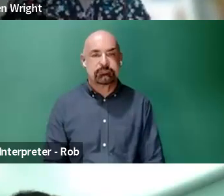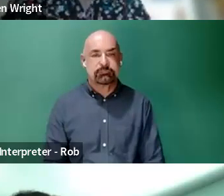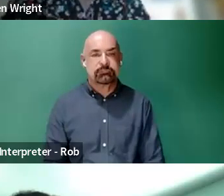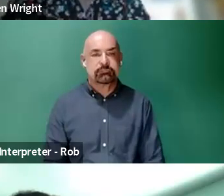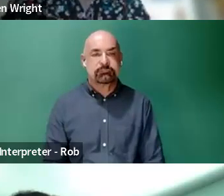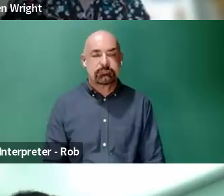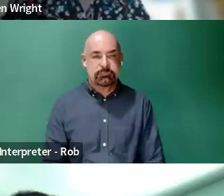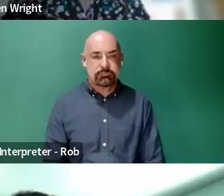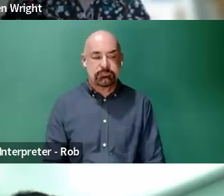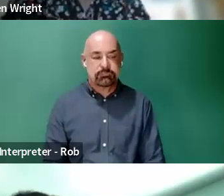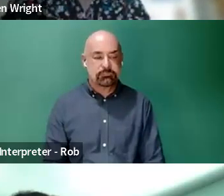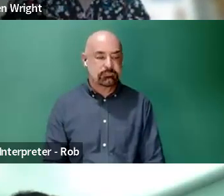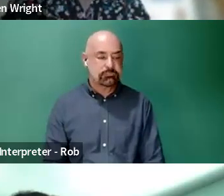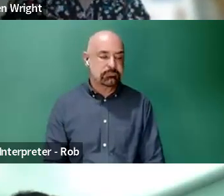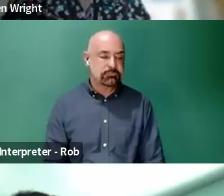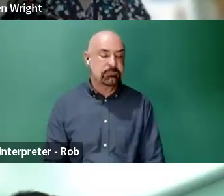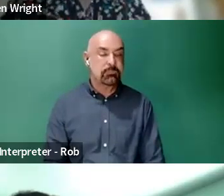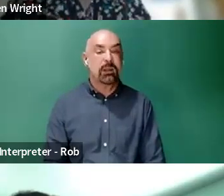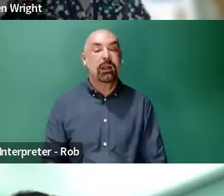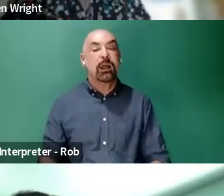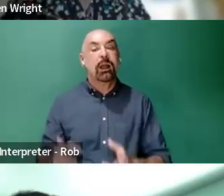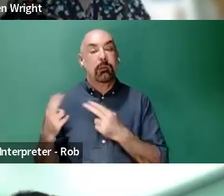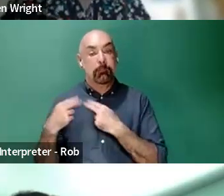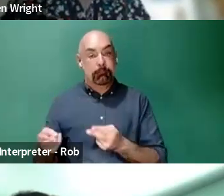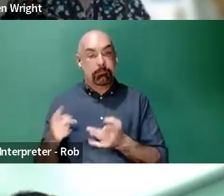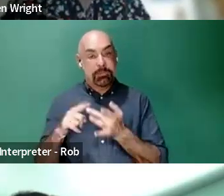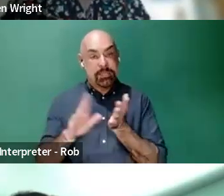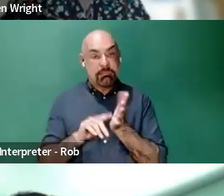I'll be passing over to Imran in a minute, but Karen, in terms of the acoustics,